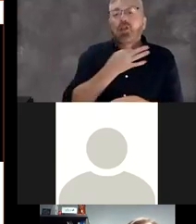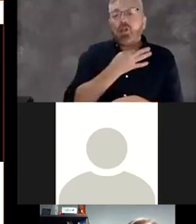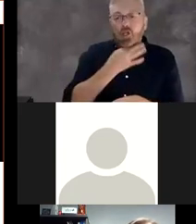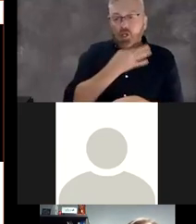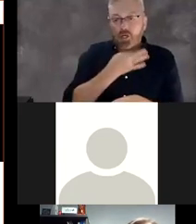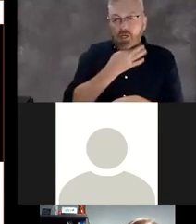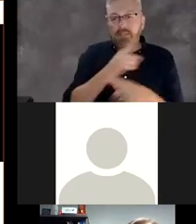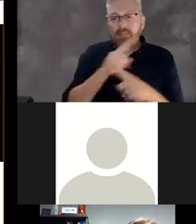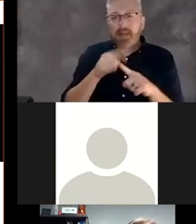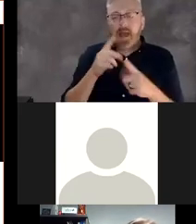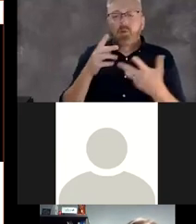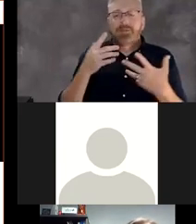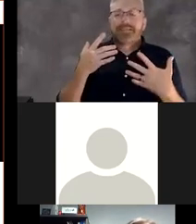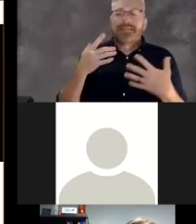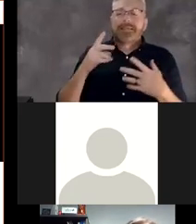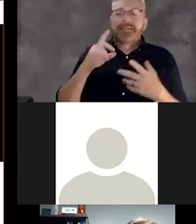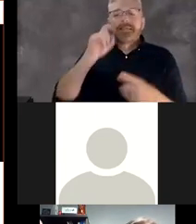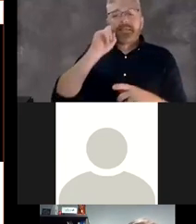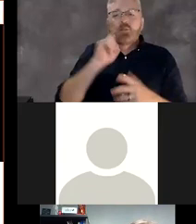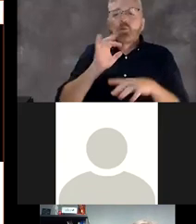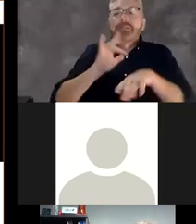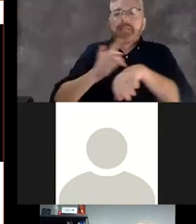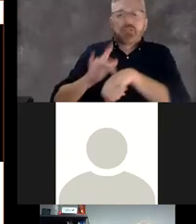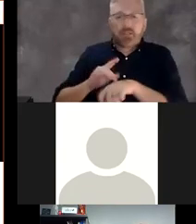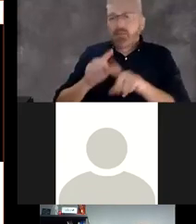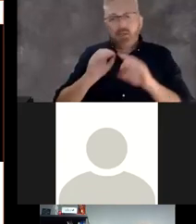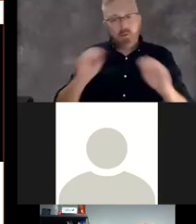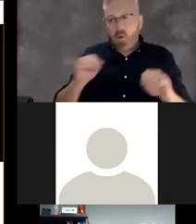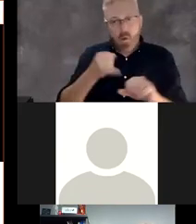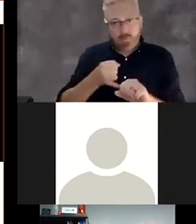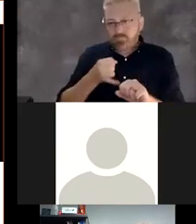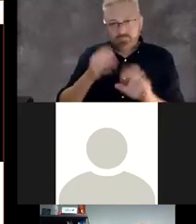TOUCHING BUT NO INTERCOURSE OCCURS.